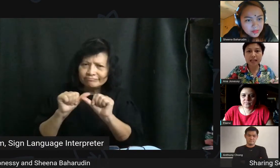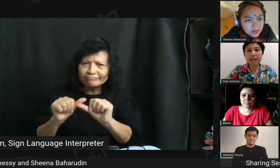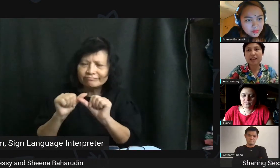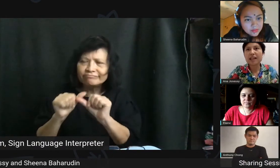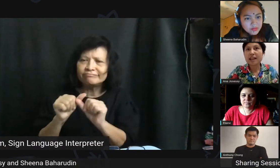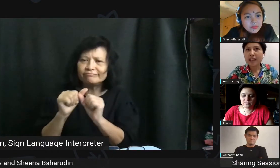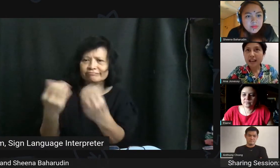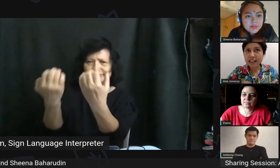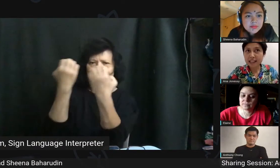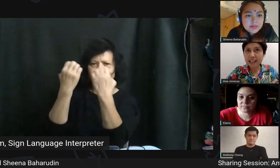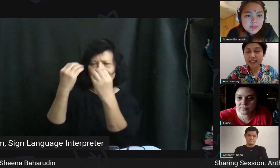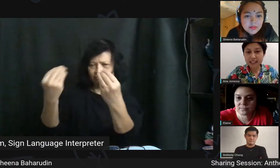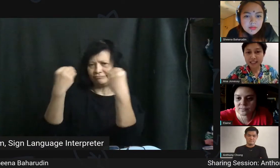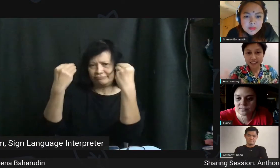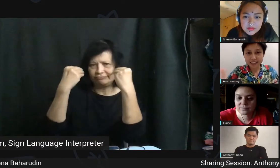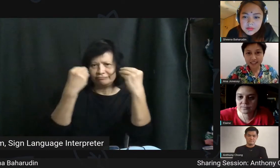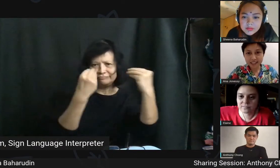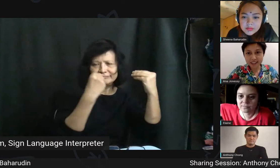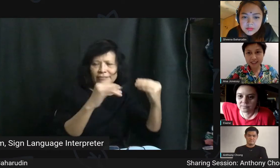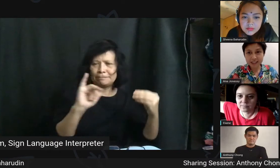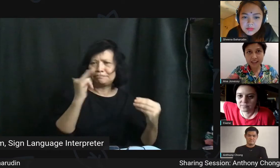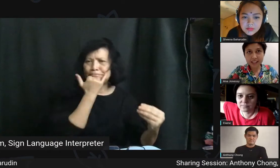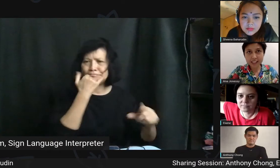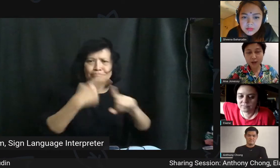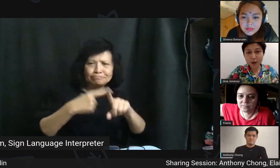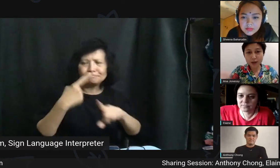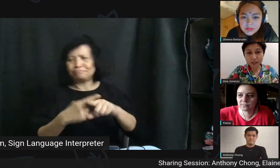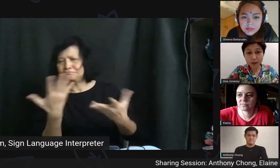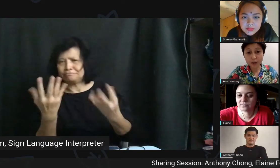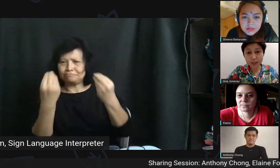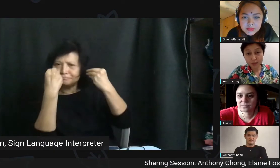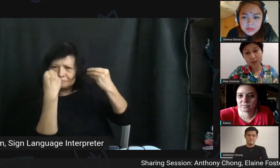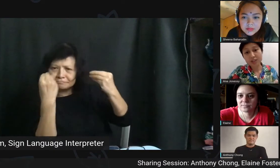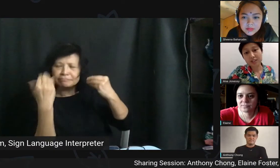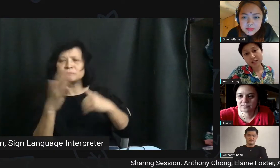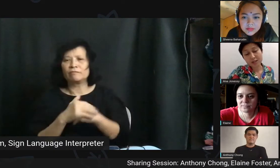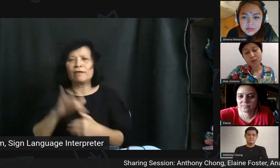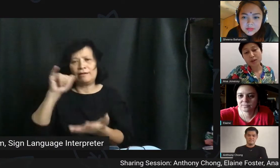And I think that’s the whole experience is what